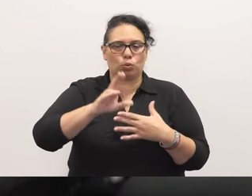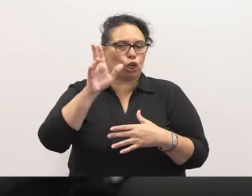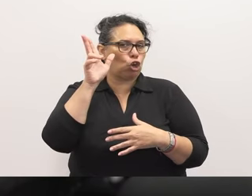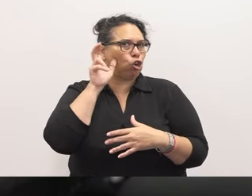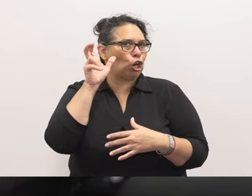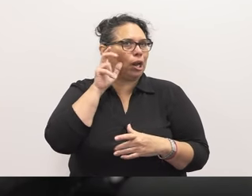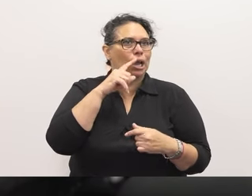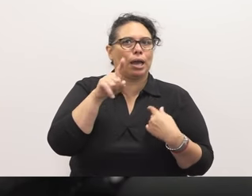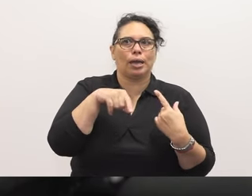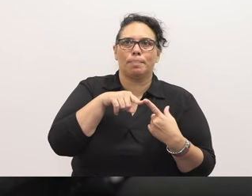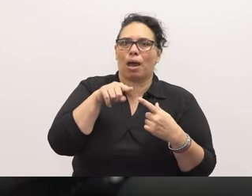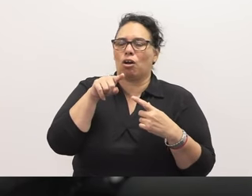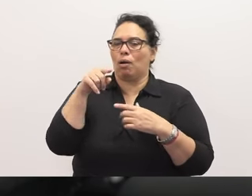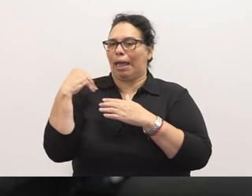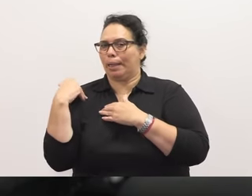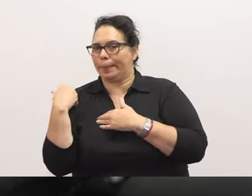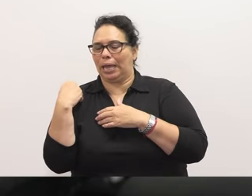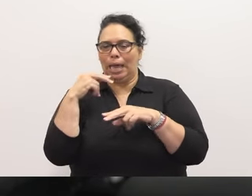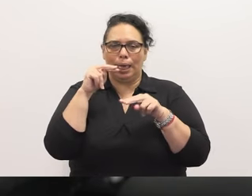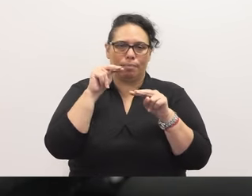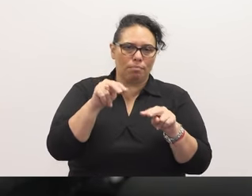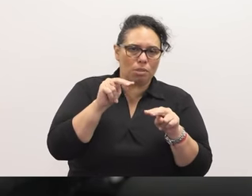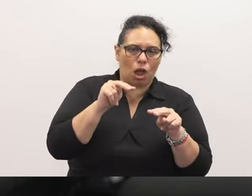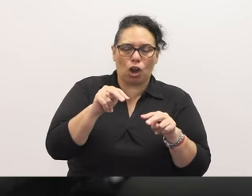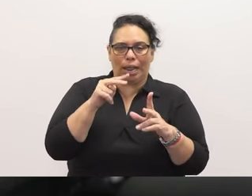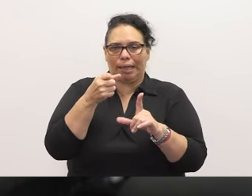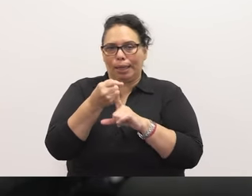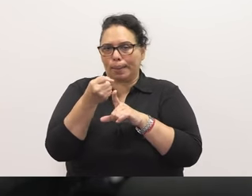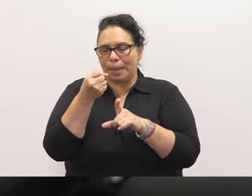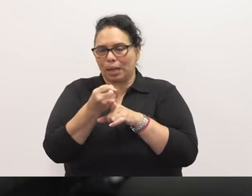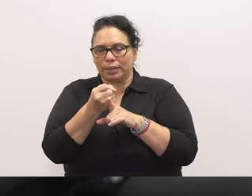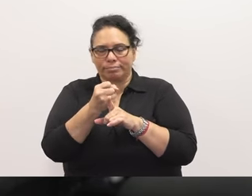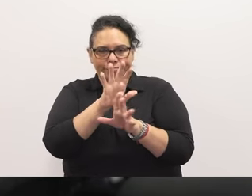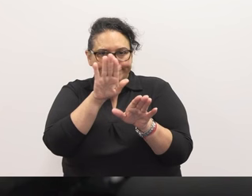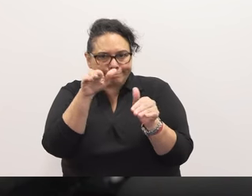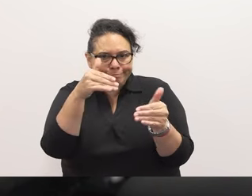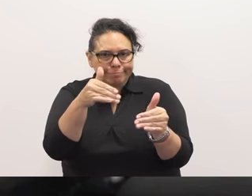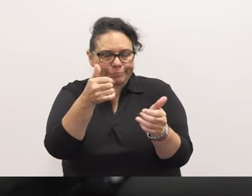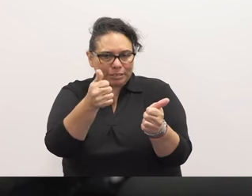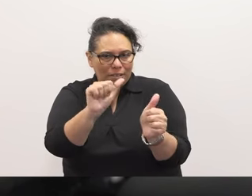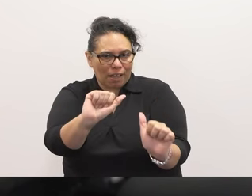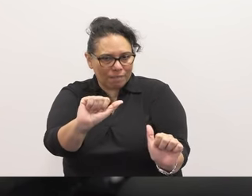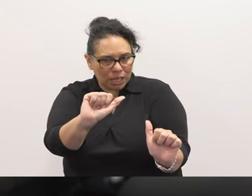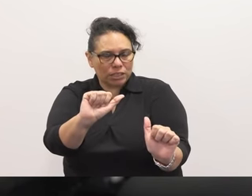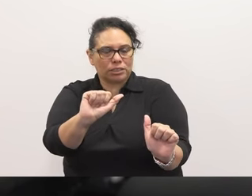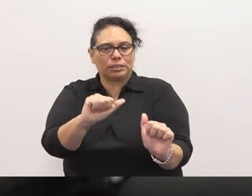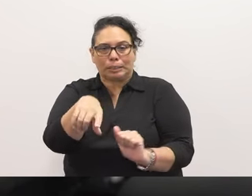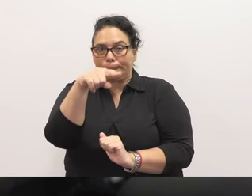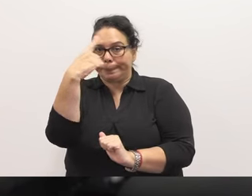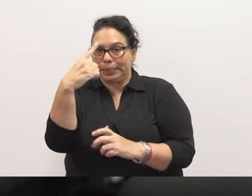and monitoring and the impact of very focused efforts around our Black students that took place last year